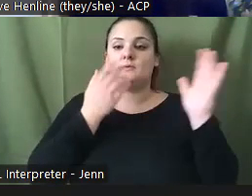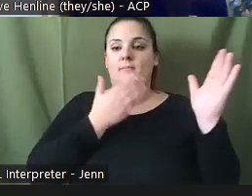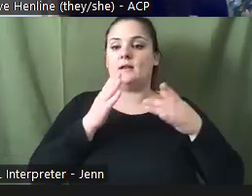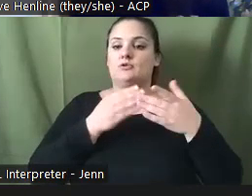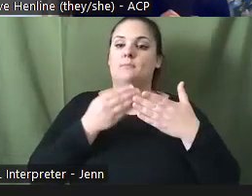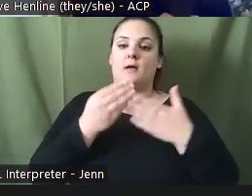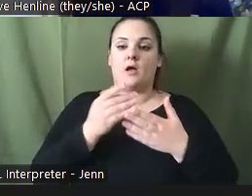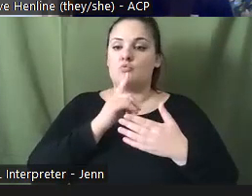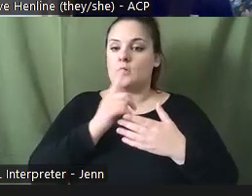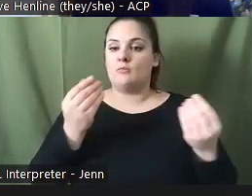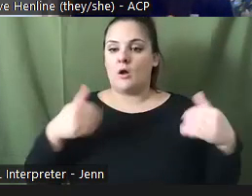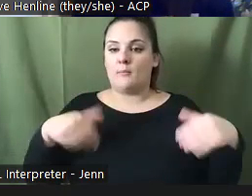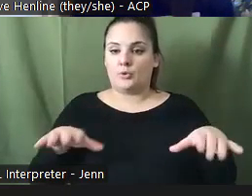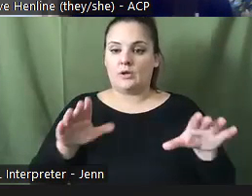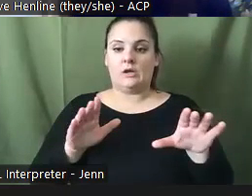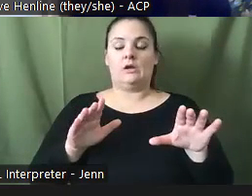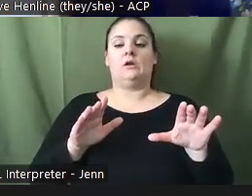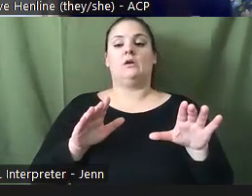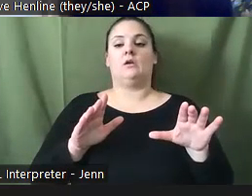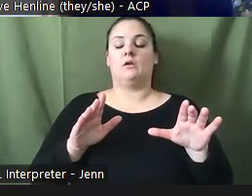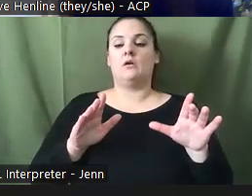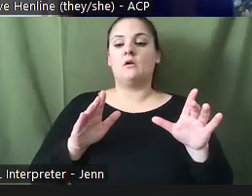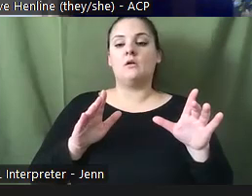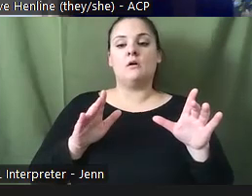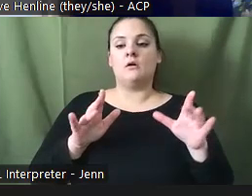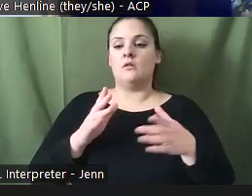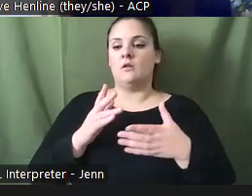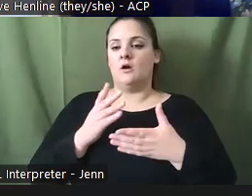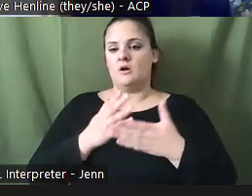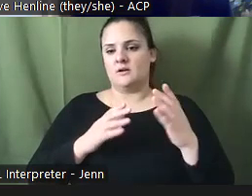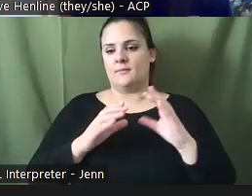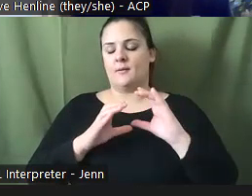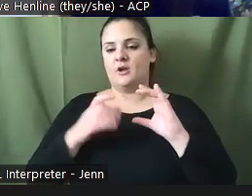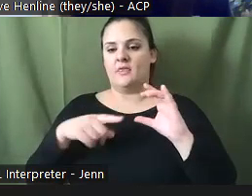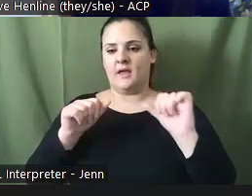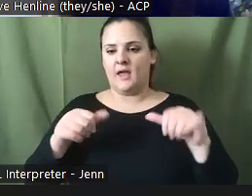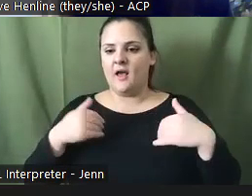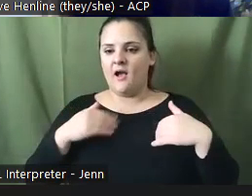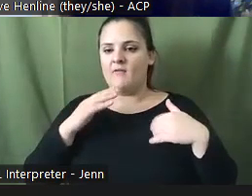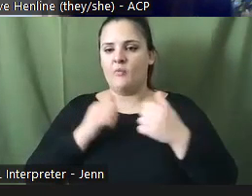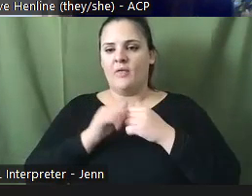there are communications that they can have with their County Clerk and Assessor to protect